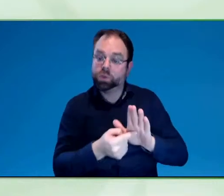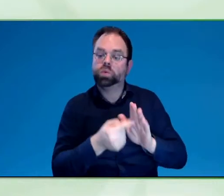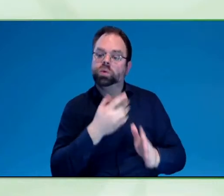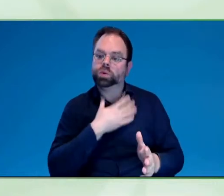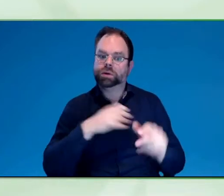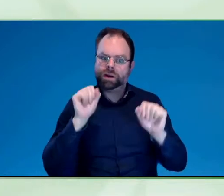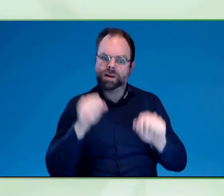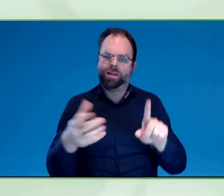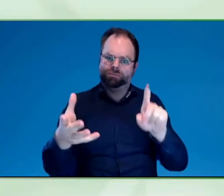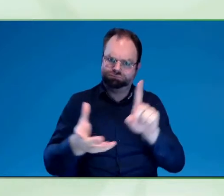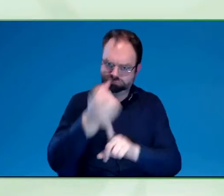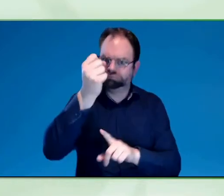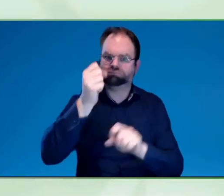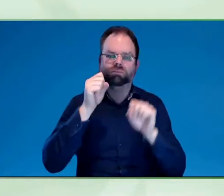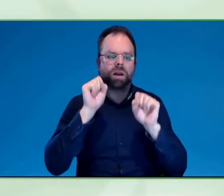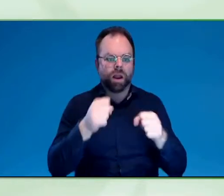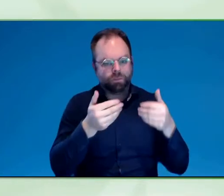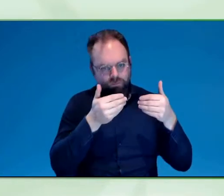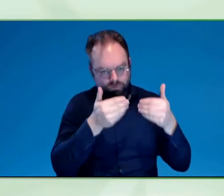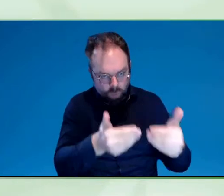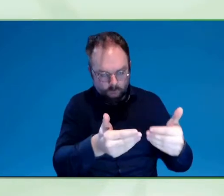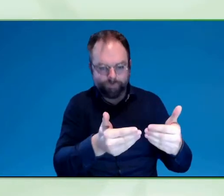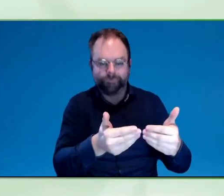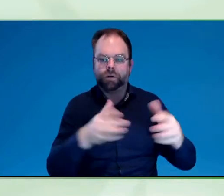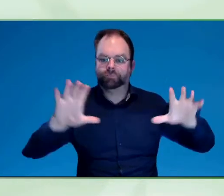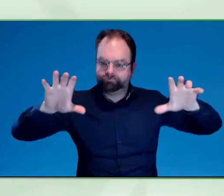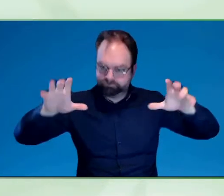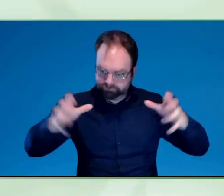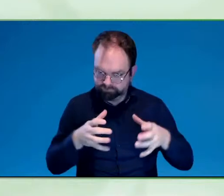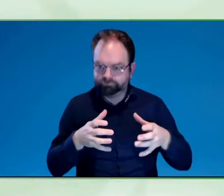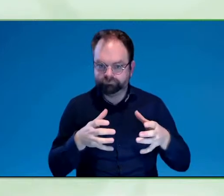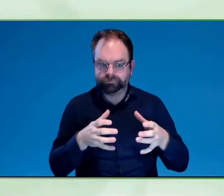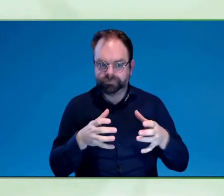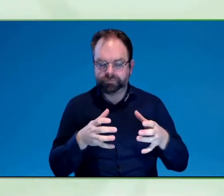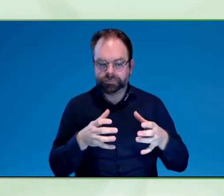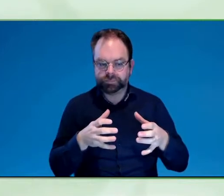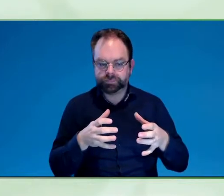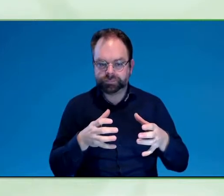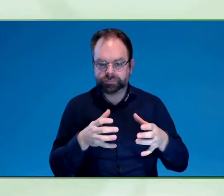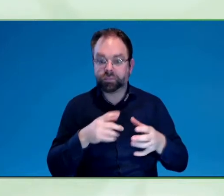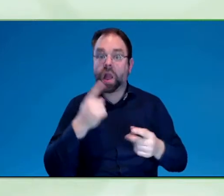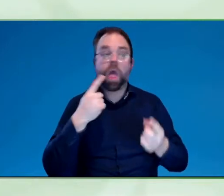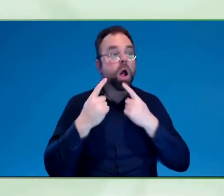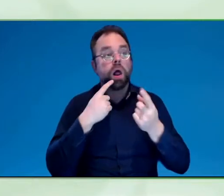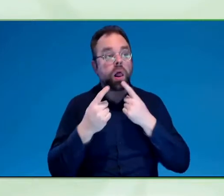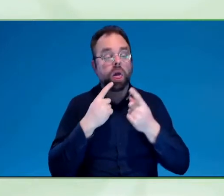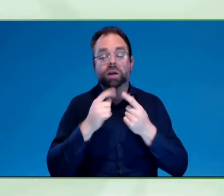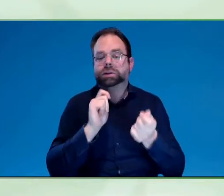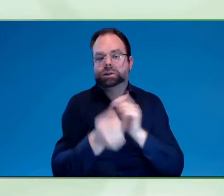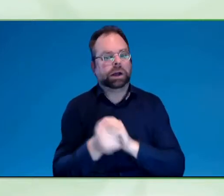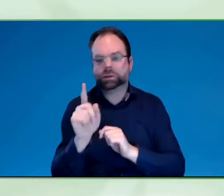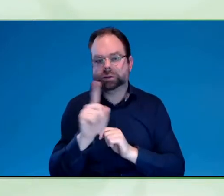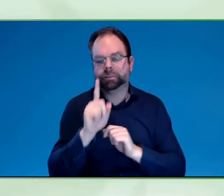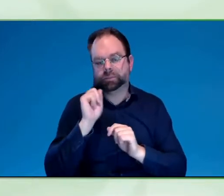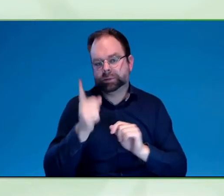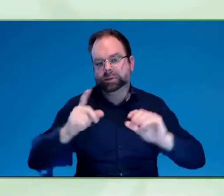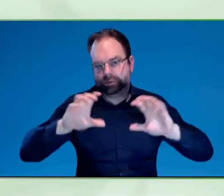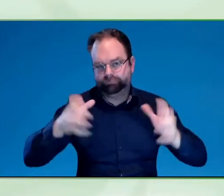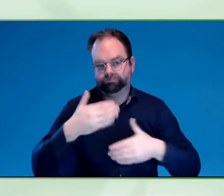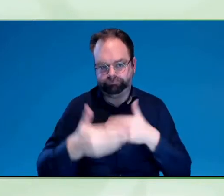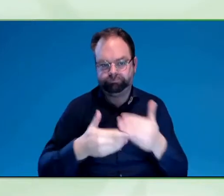The biggest change, and only something I think will continue to grow, but